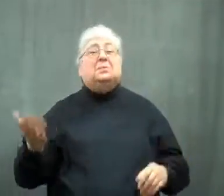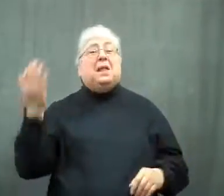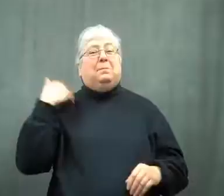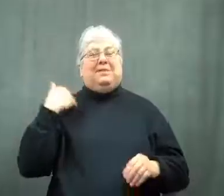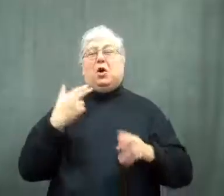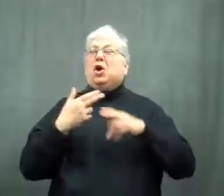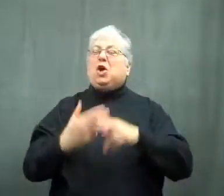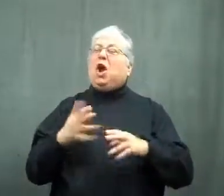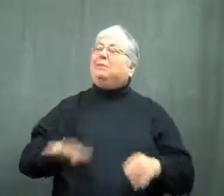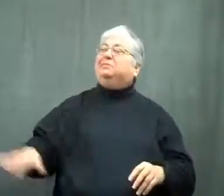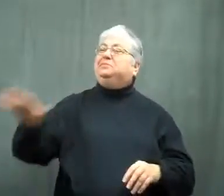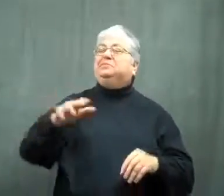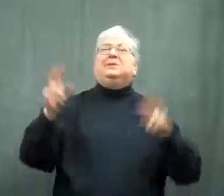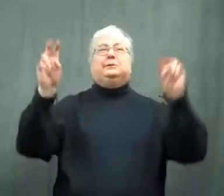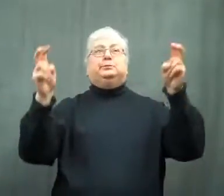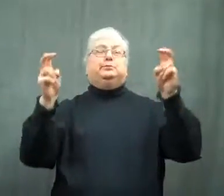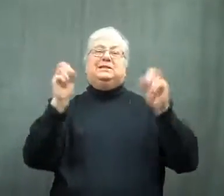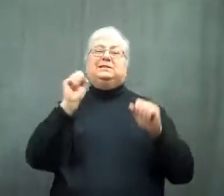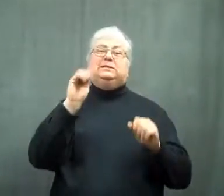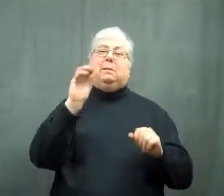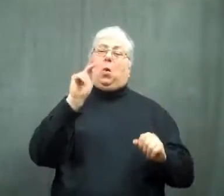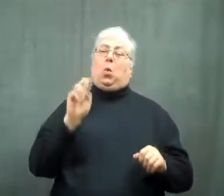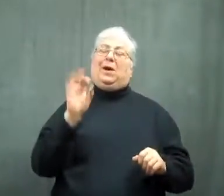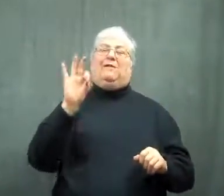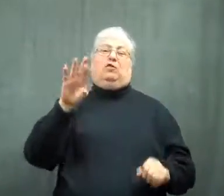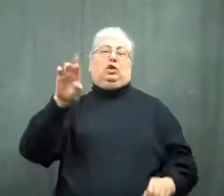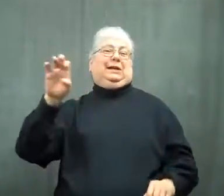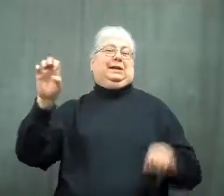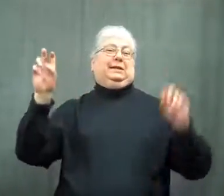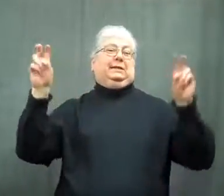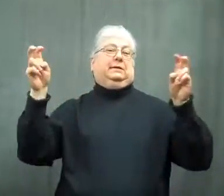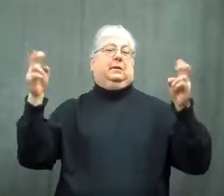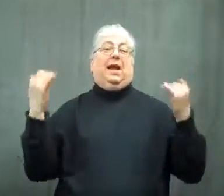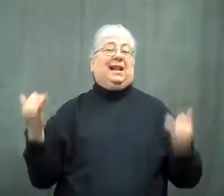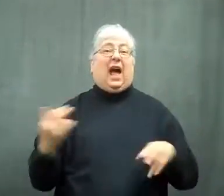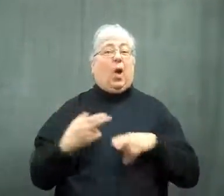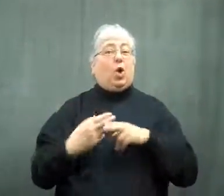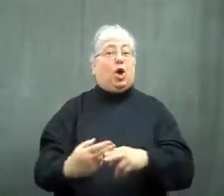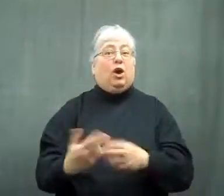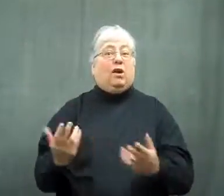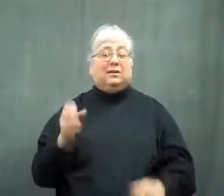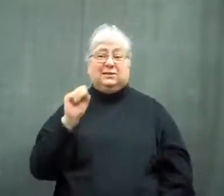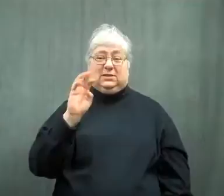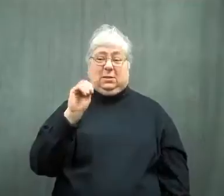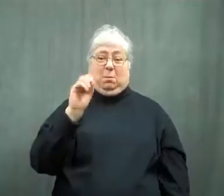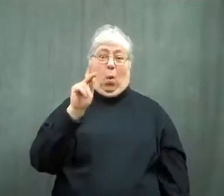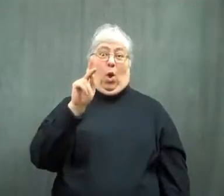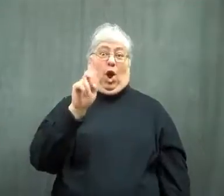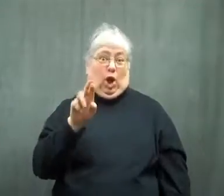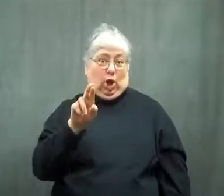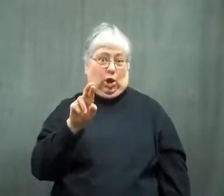Instead of "smoke-free" more are going "smoker-free"